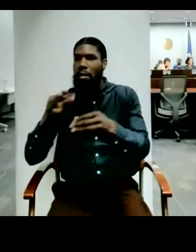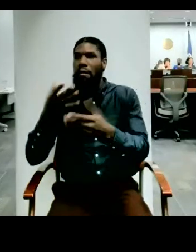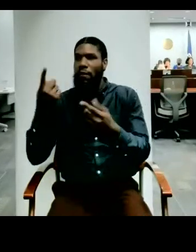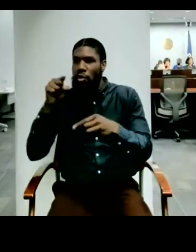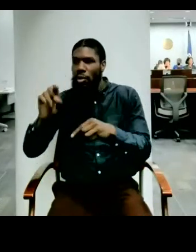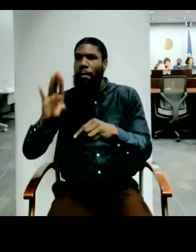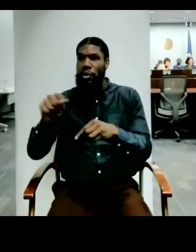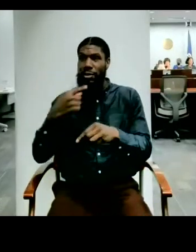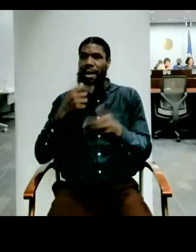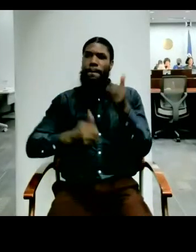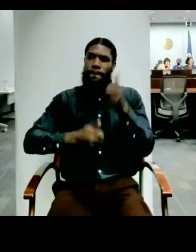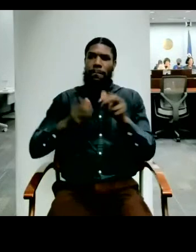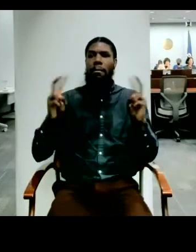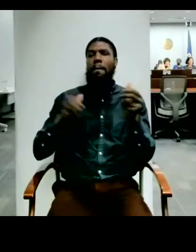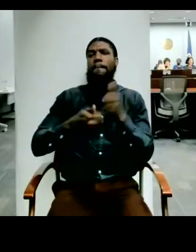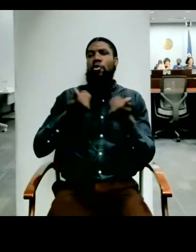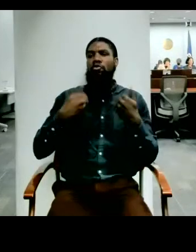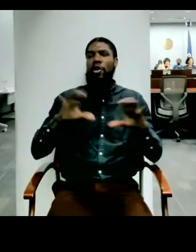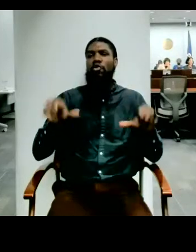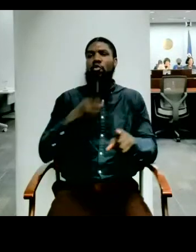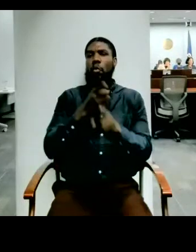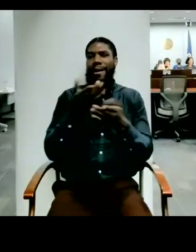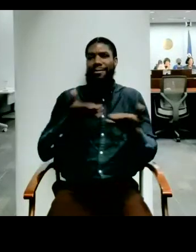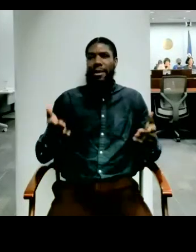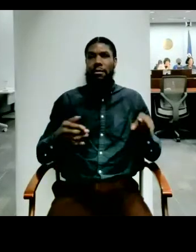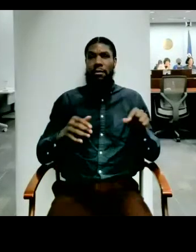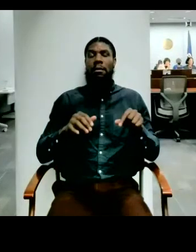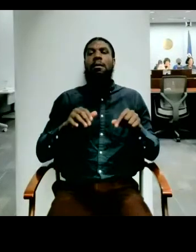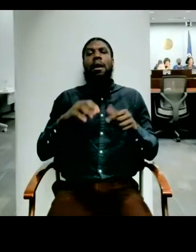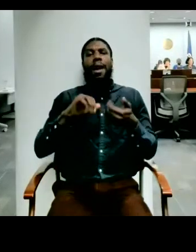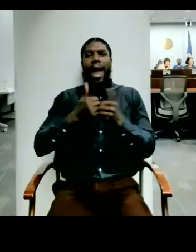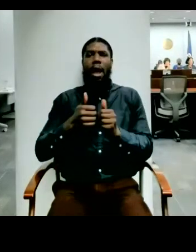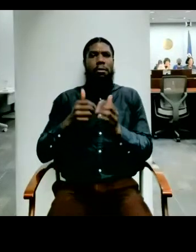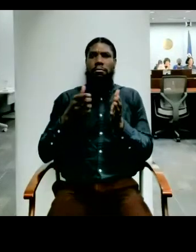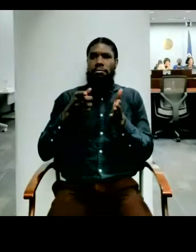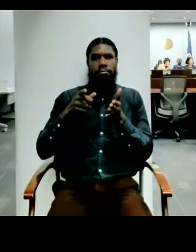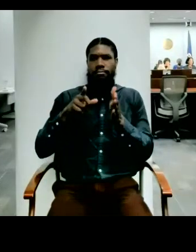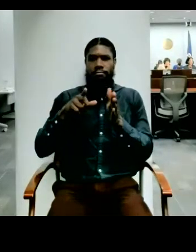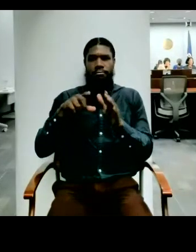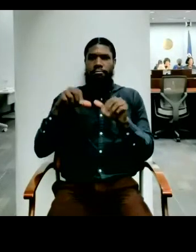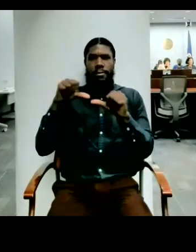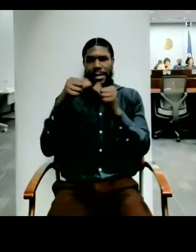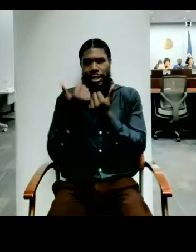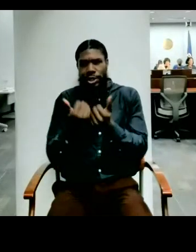how are investigators, attorneys, how do they distinguish between the two?